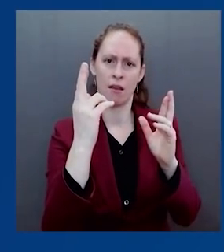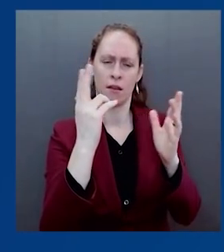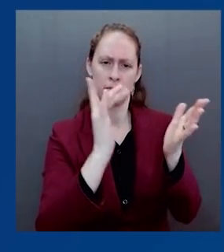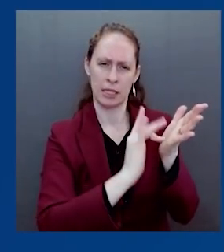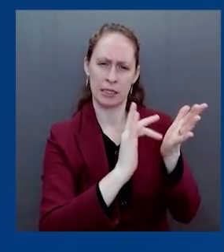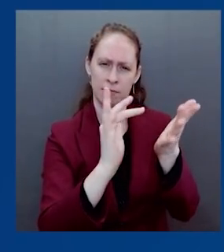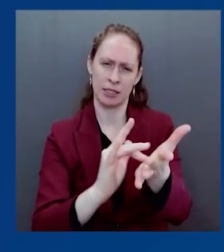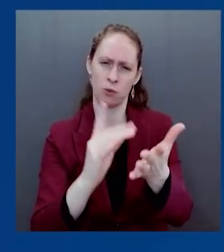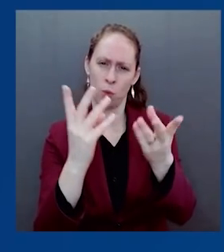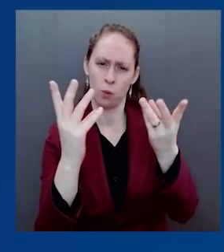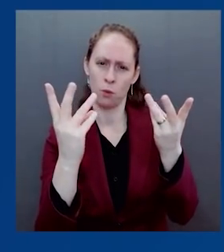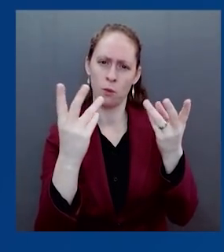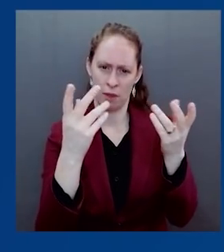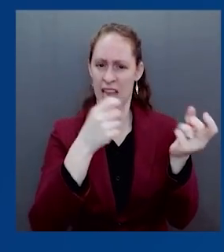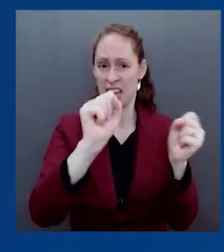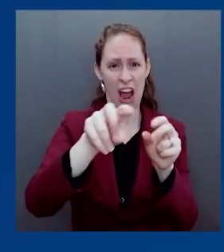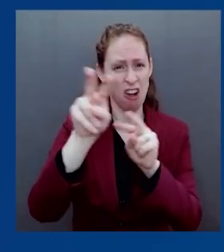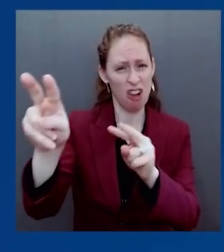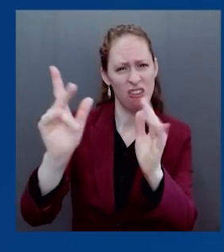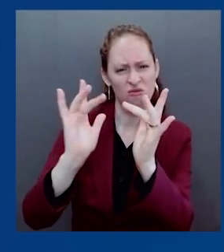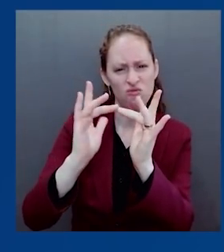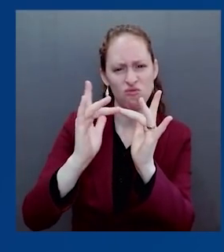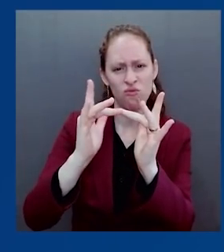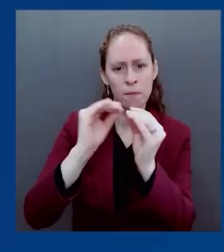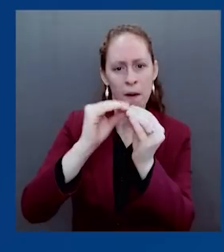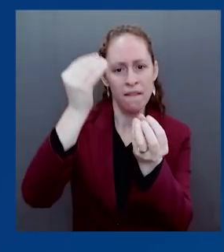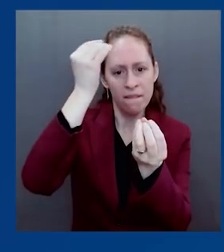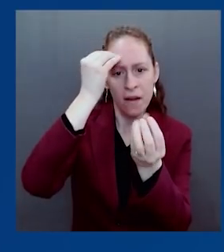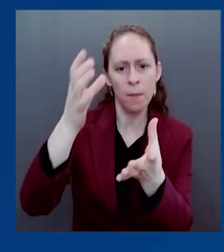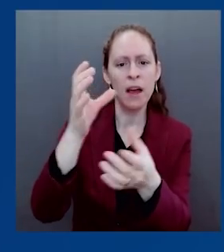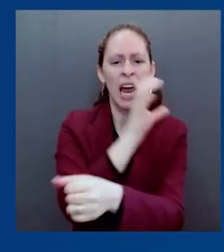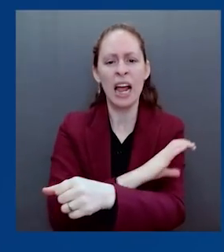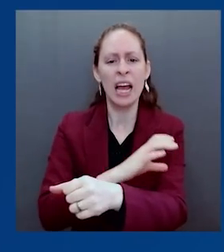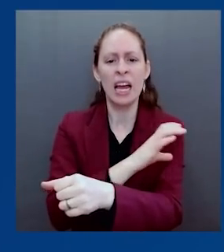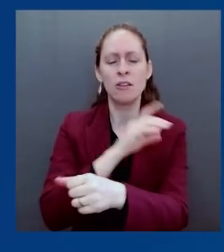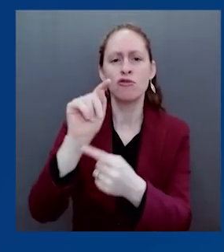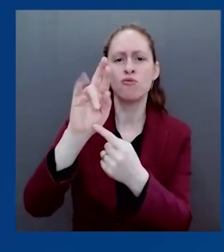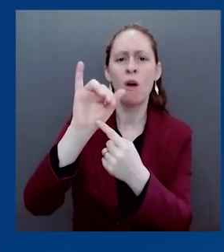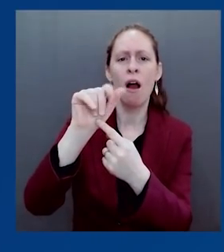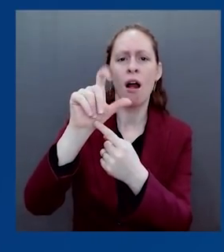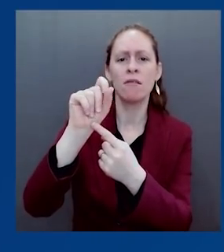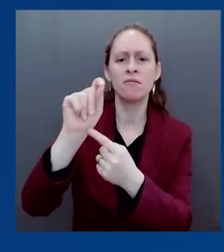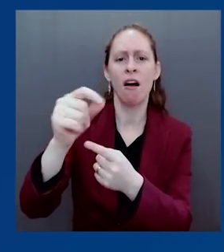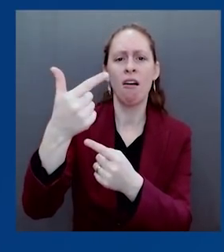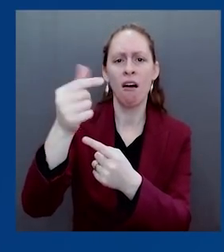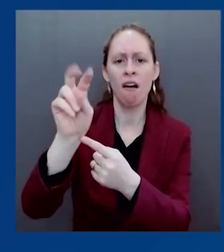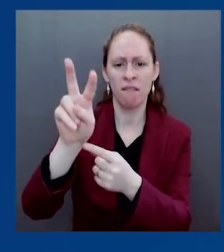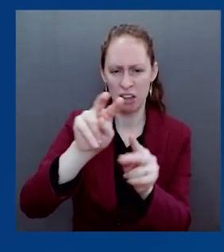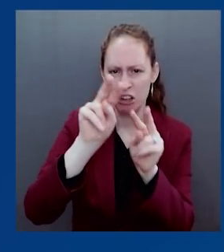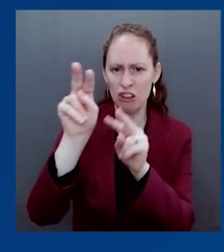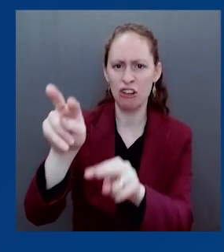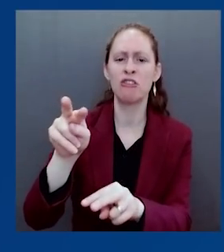that are antibodies, antivirals, repurposed drugs, immunomodulators, and anticoagulants.